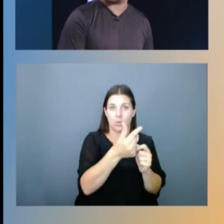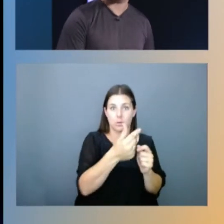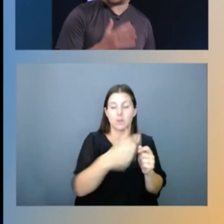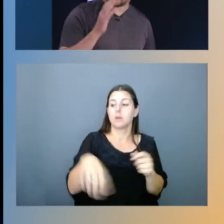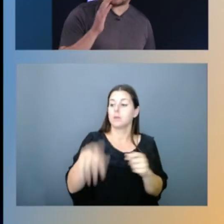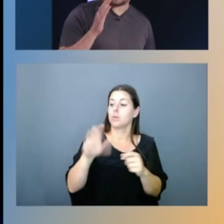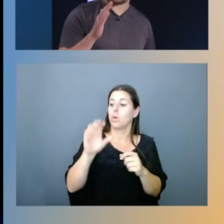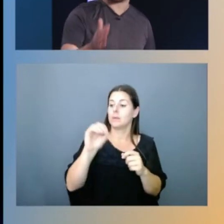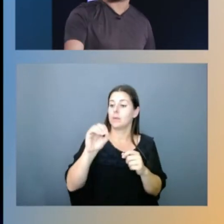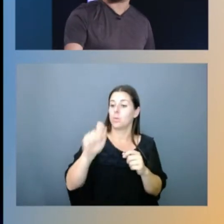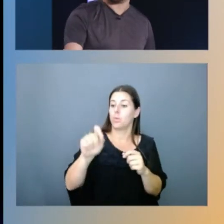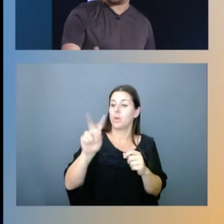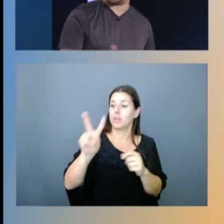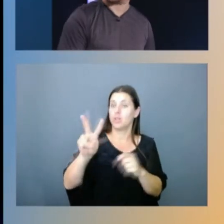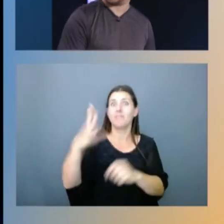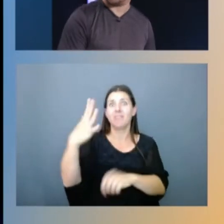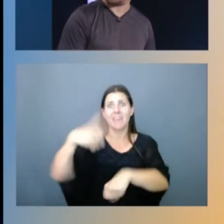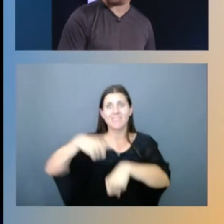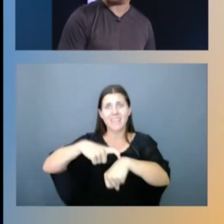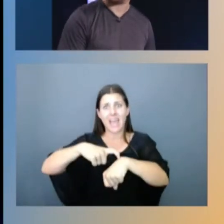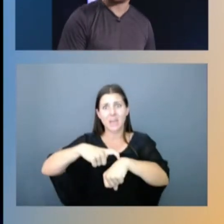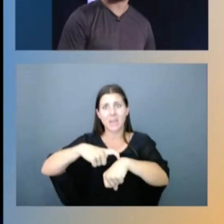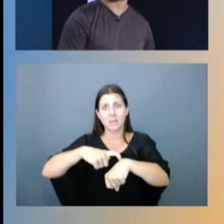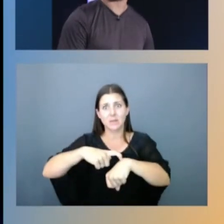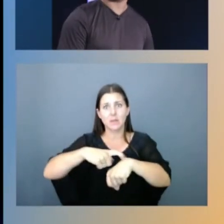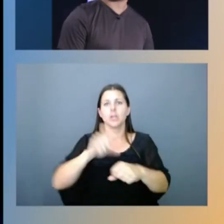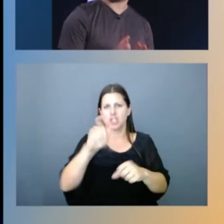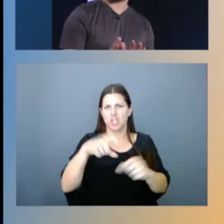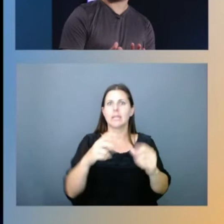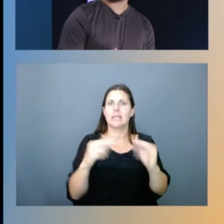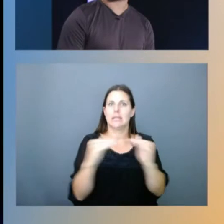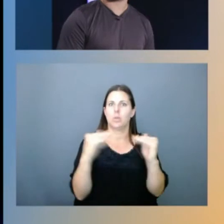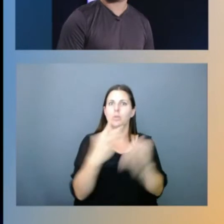I should get a result of two, not one. [Art] Right. - So stochastic rounding